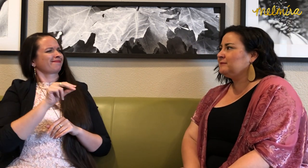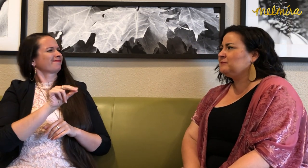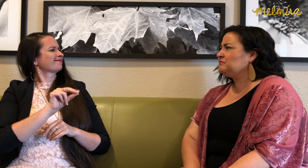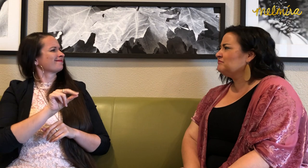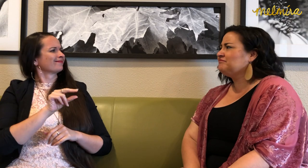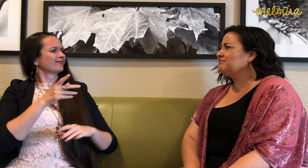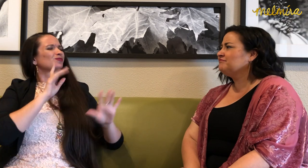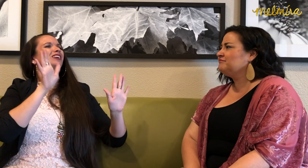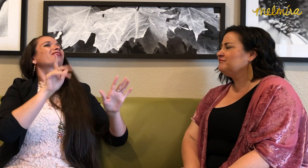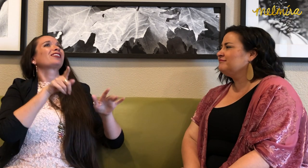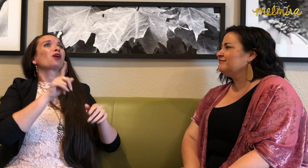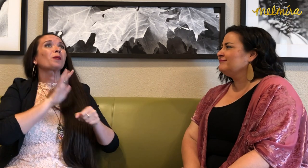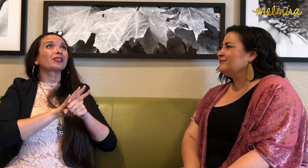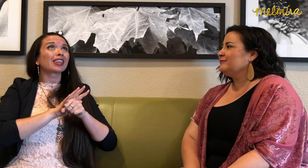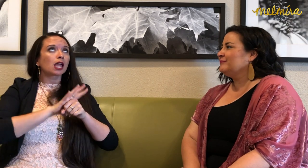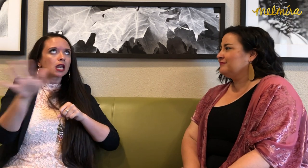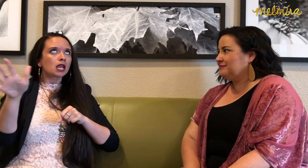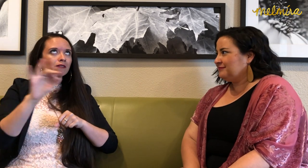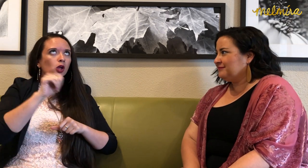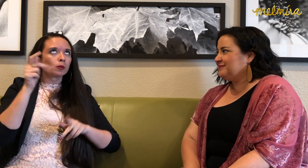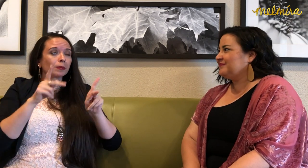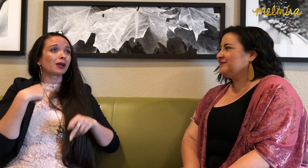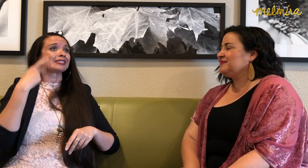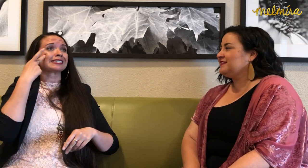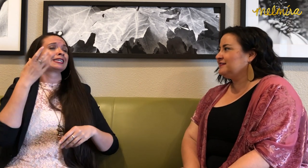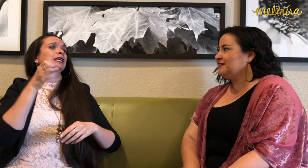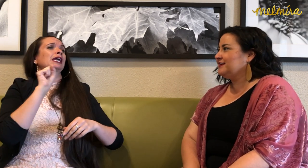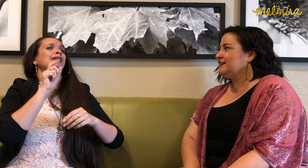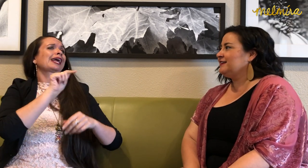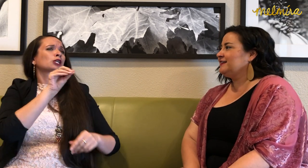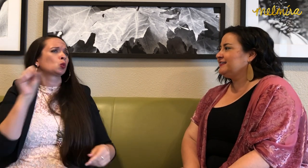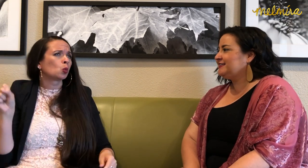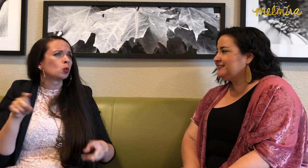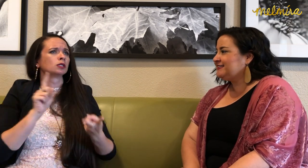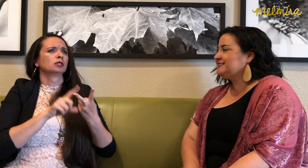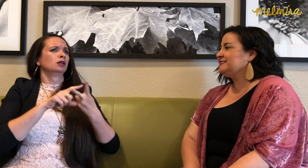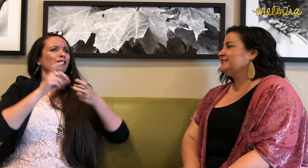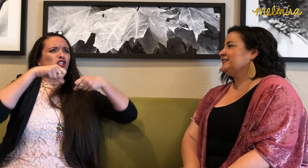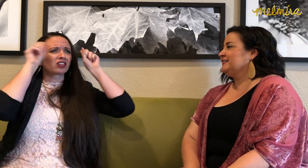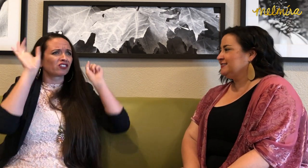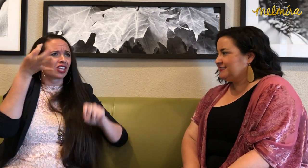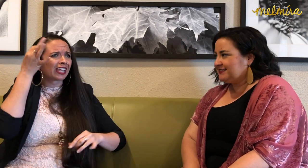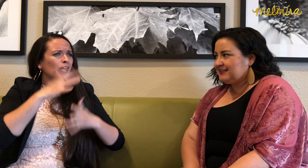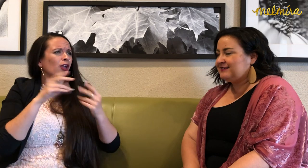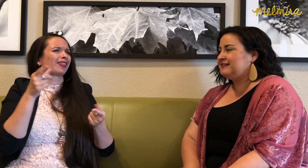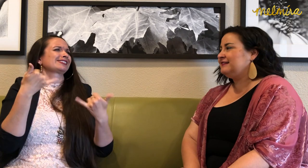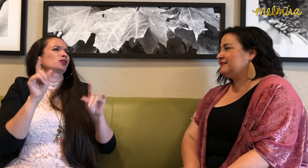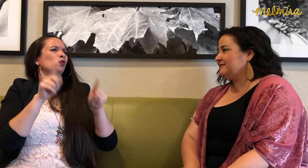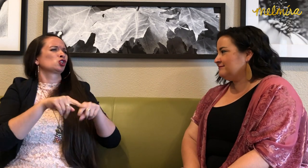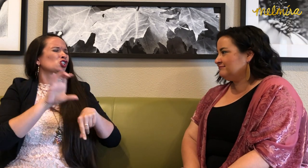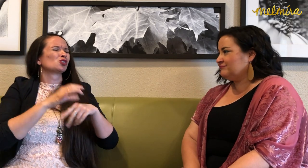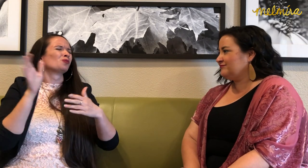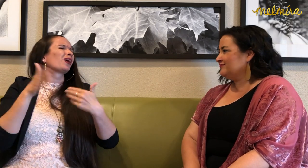I have to tell them no. There are plenty of other people I've seen who get tattoos, shave their hair, etc, and still go to church.